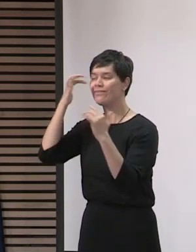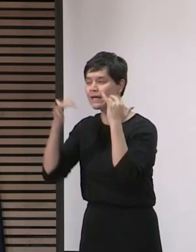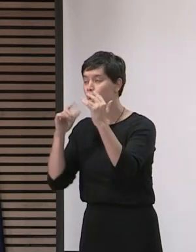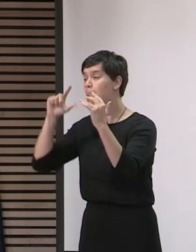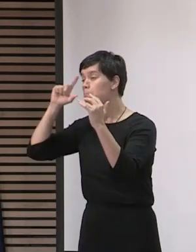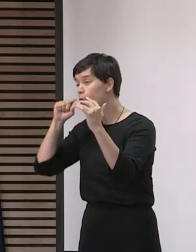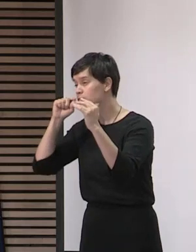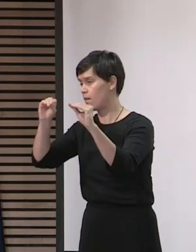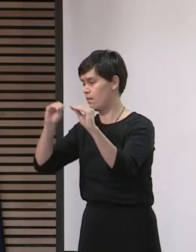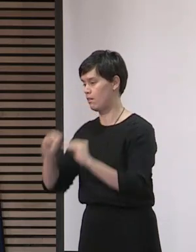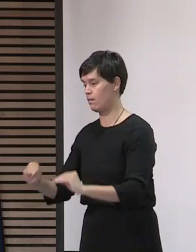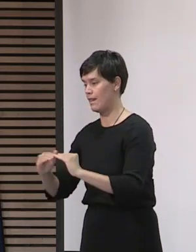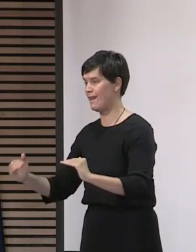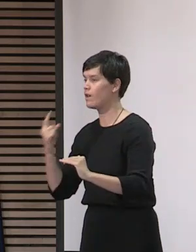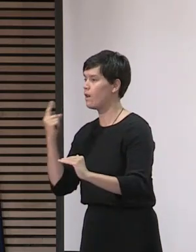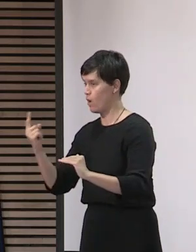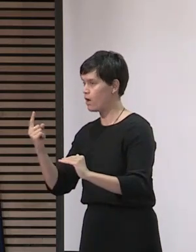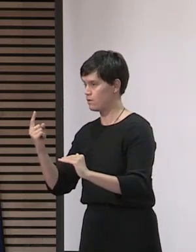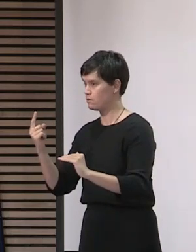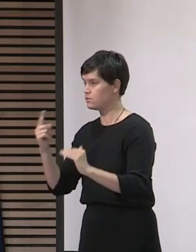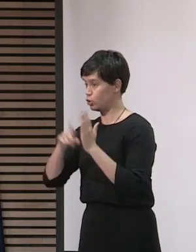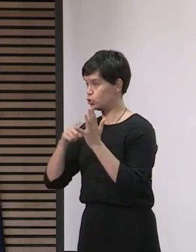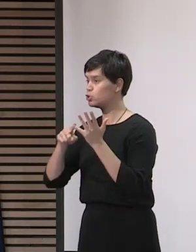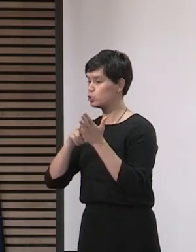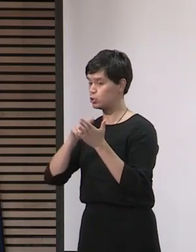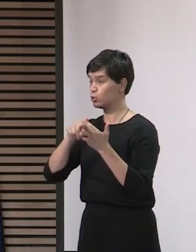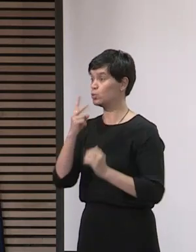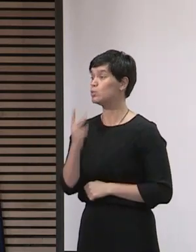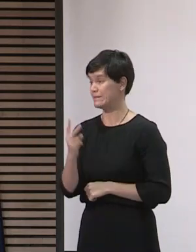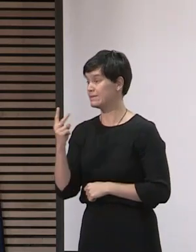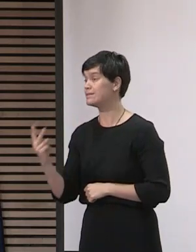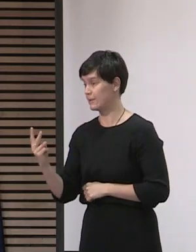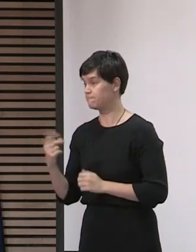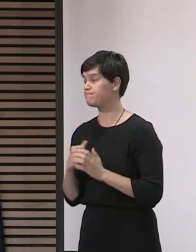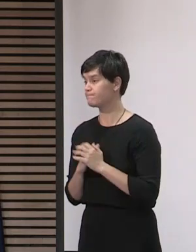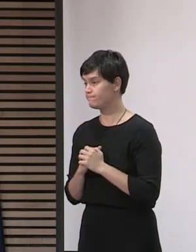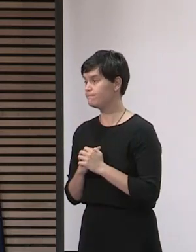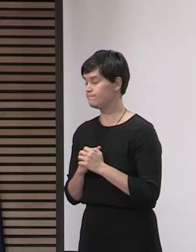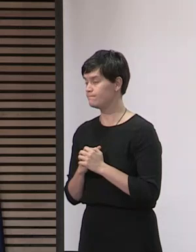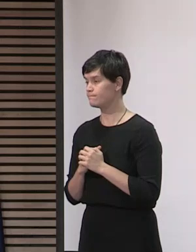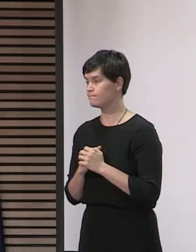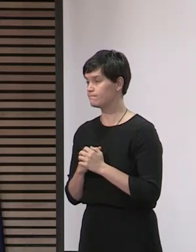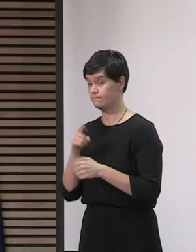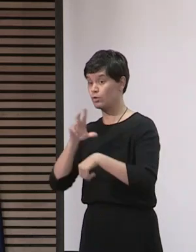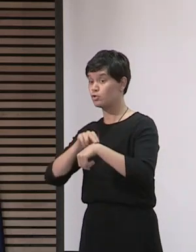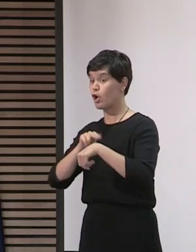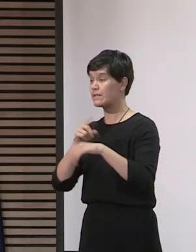four weeks from today - we will consider then the move to Alert Level 1. The fact that